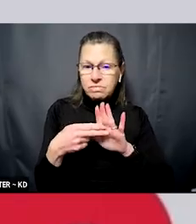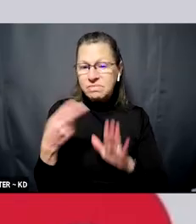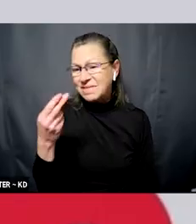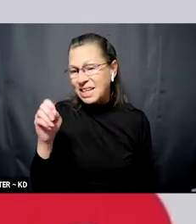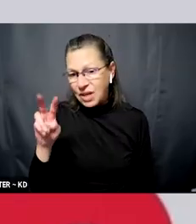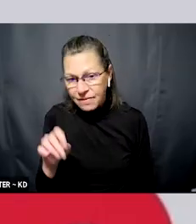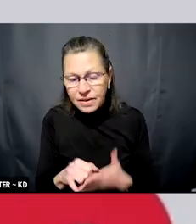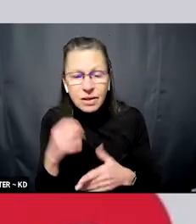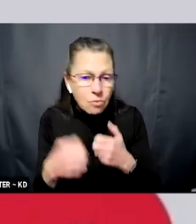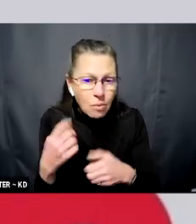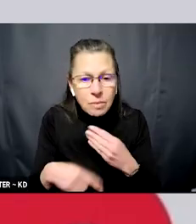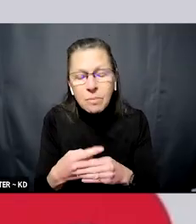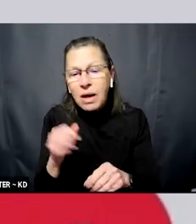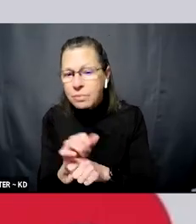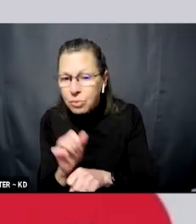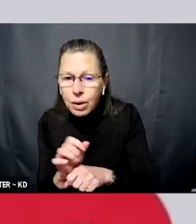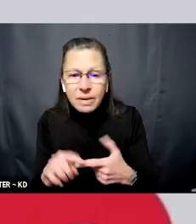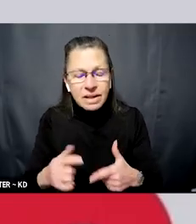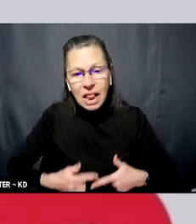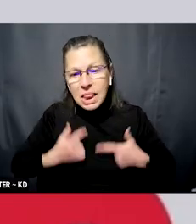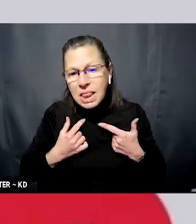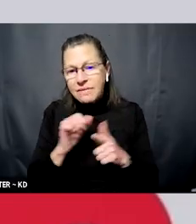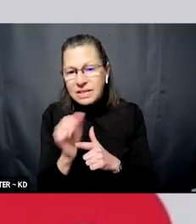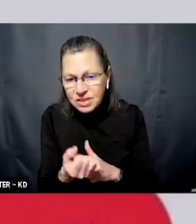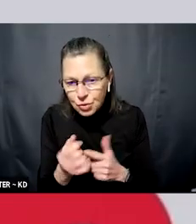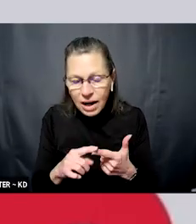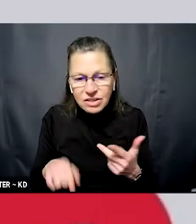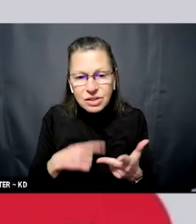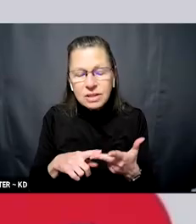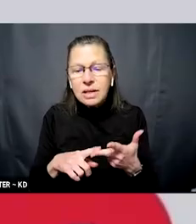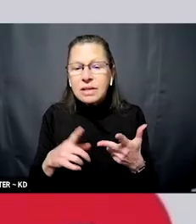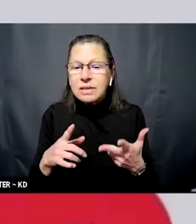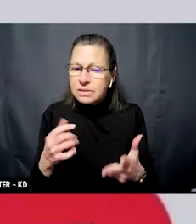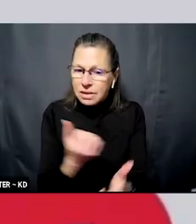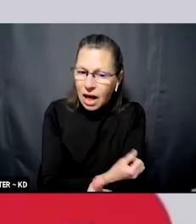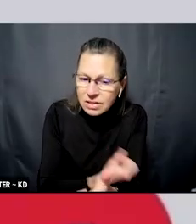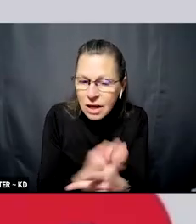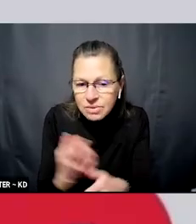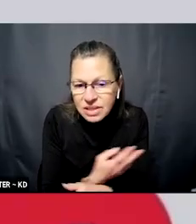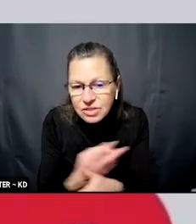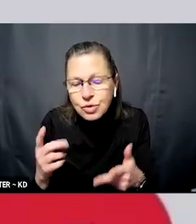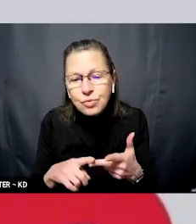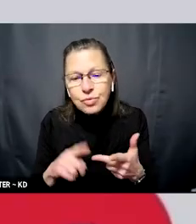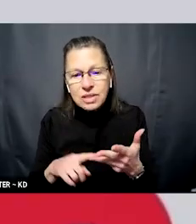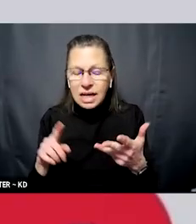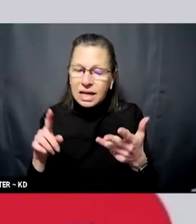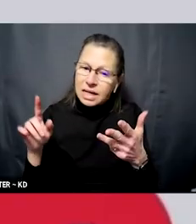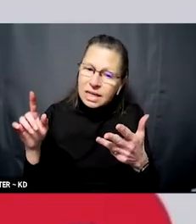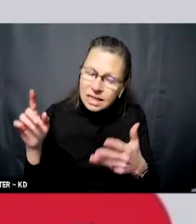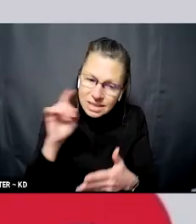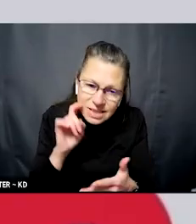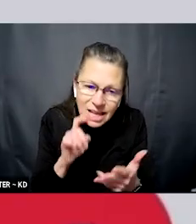your living situation, substance use, sex, and there were questions specifically about health